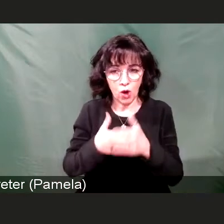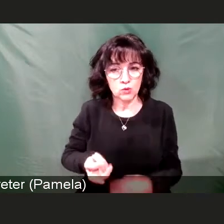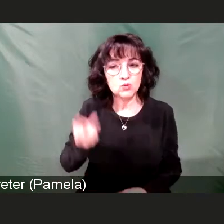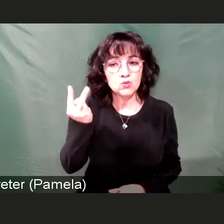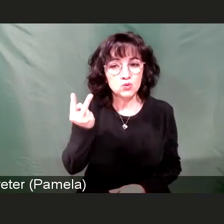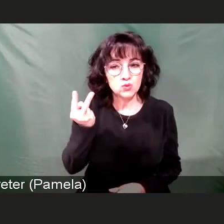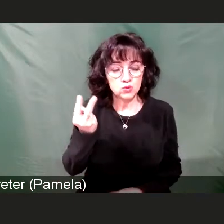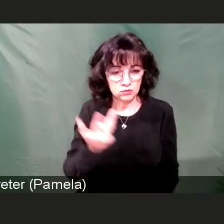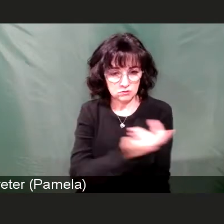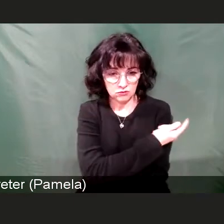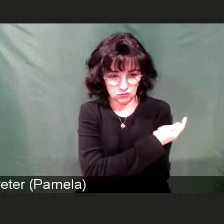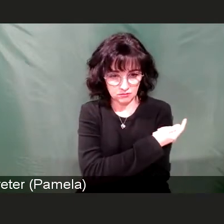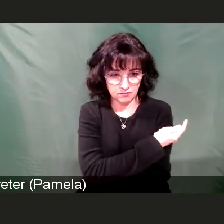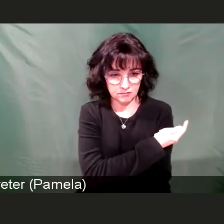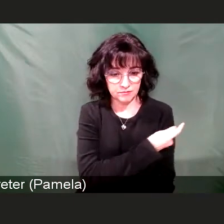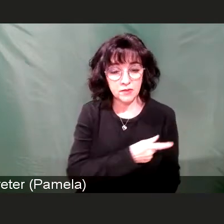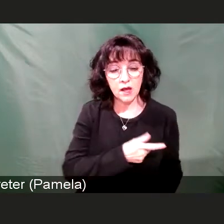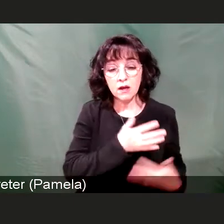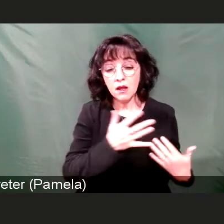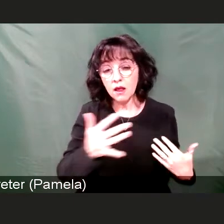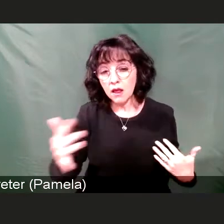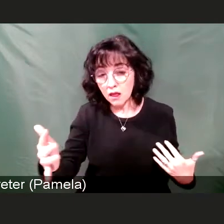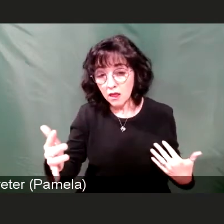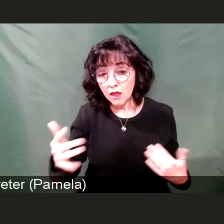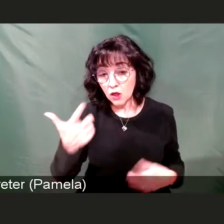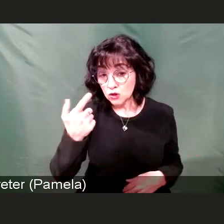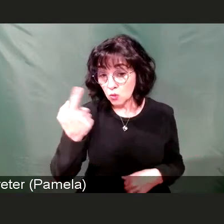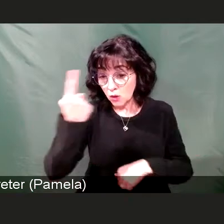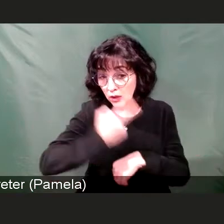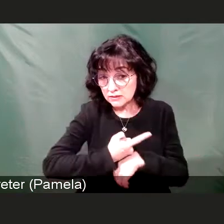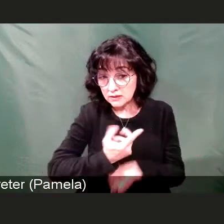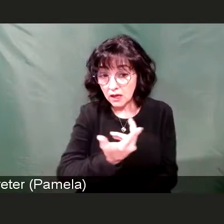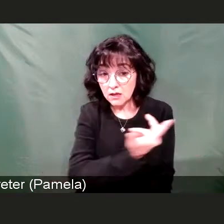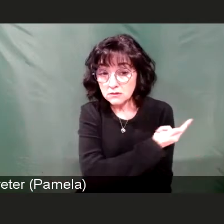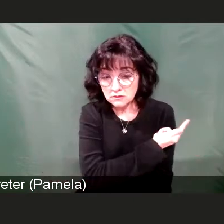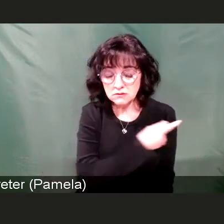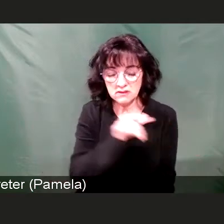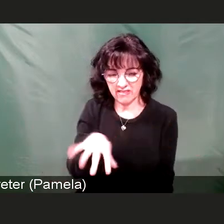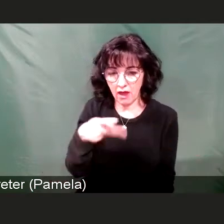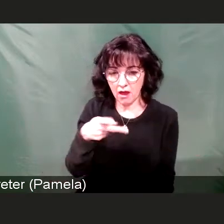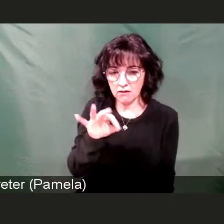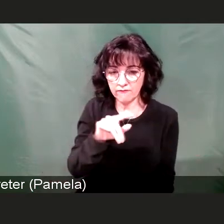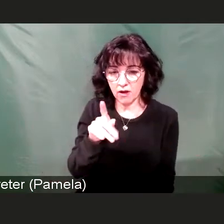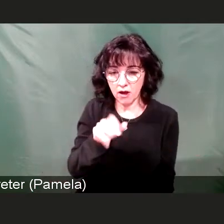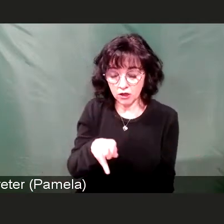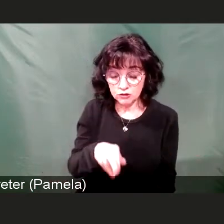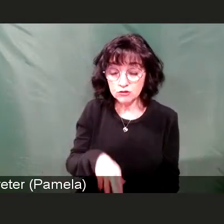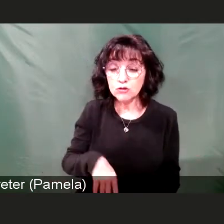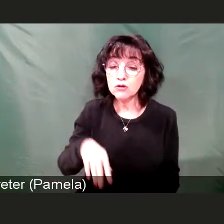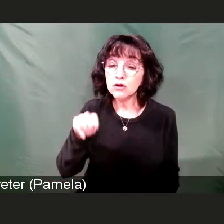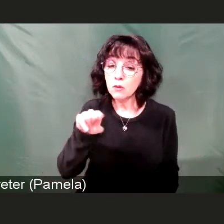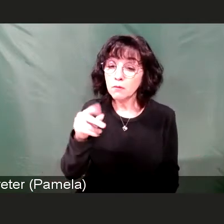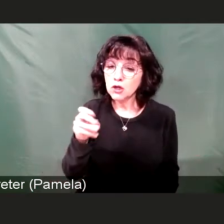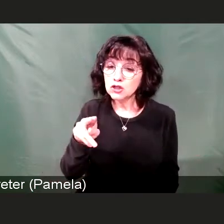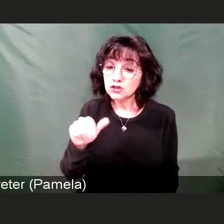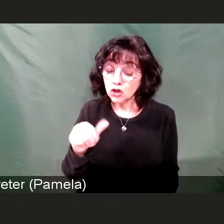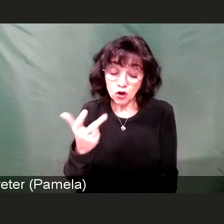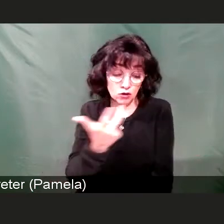separated by either 21 or 28 days in order to complete the vaccine series.